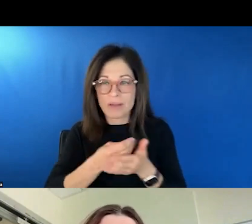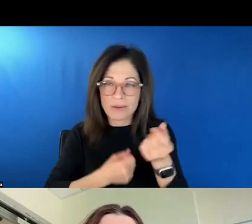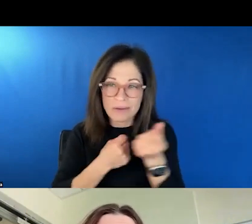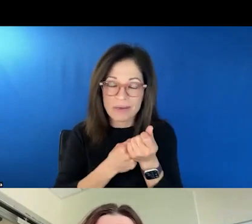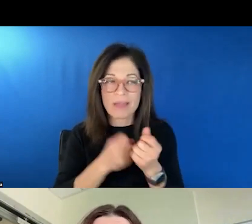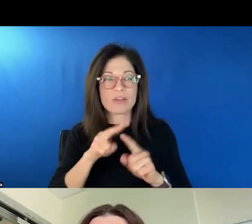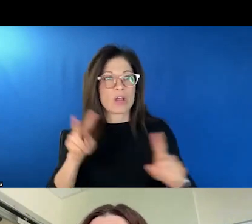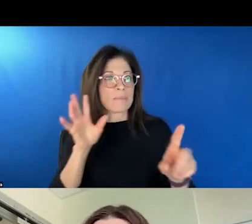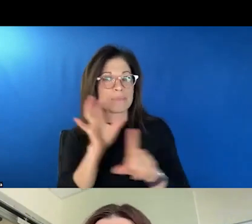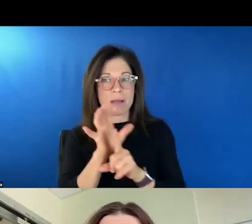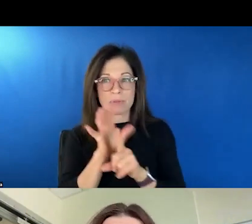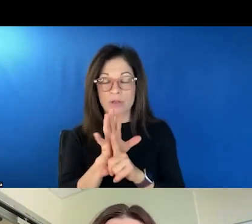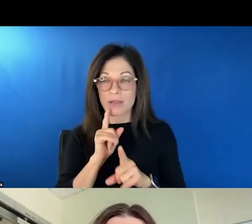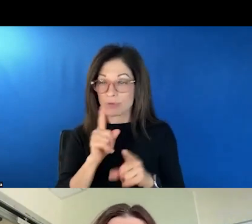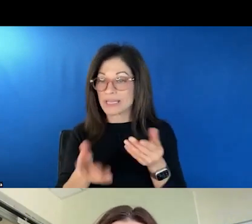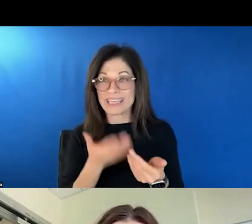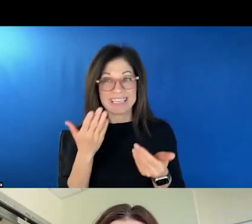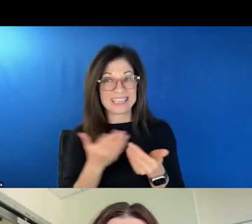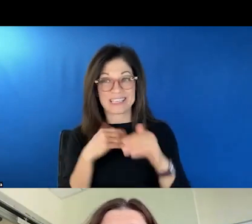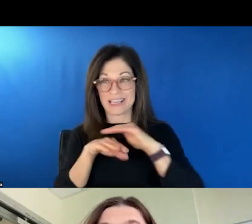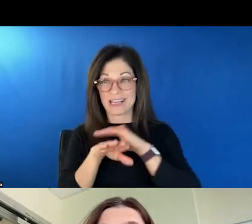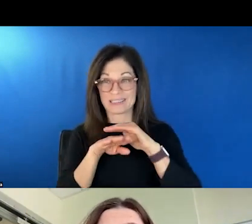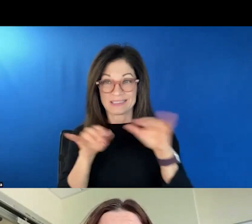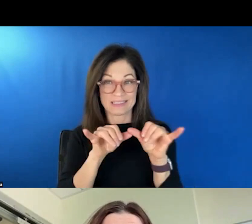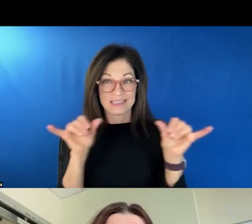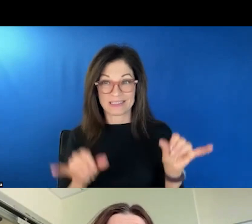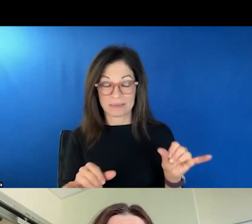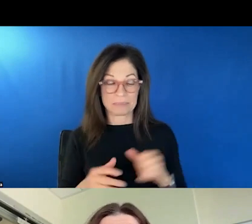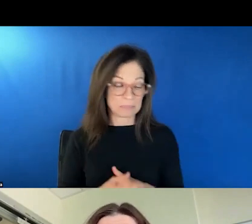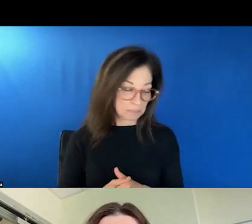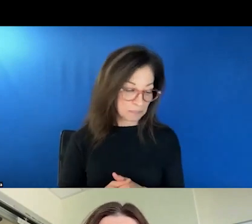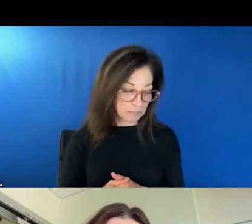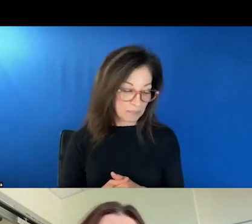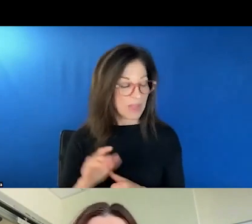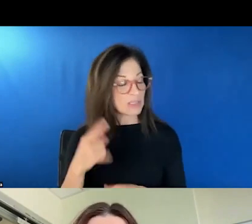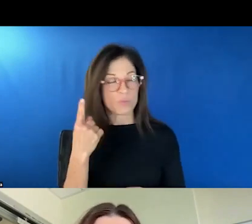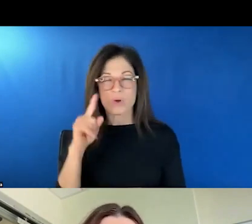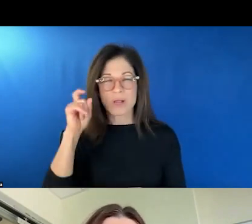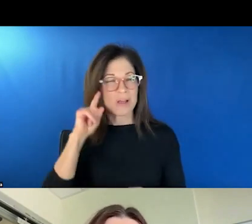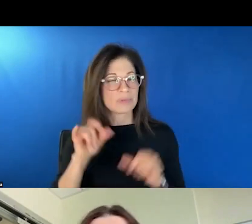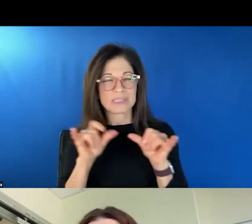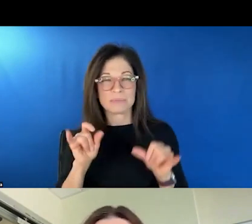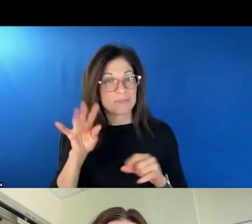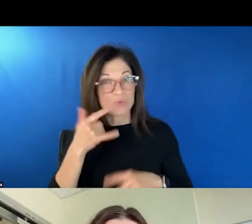AN INCREDIBLE BY EASY ACCESS SYSTEM. IF YOU CALL 911 AND YOU SAY THAT YOU